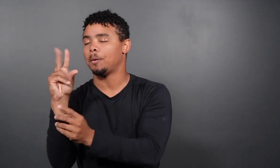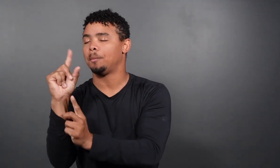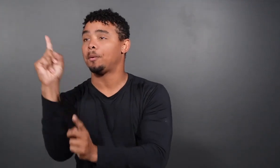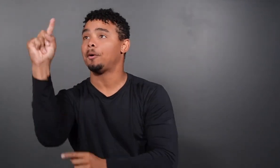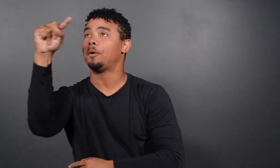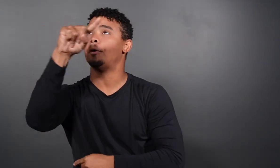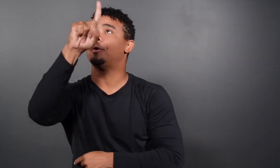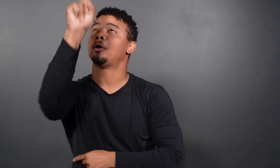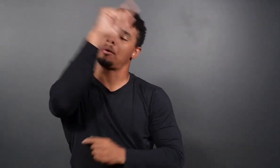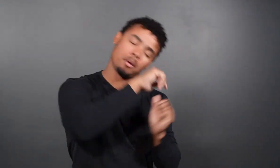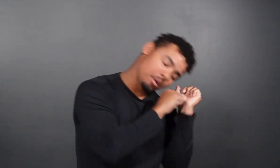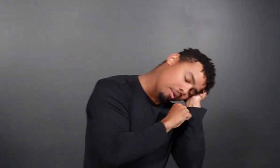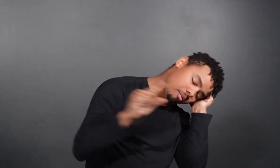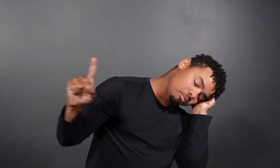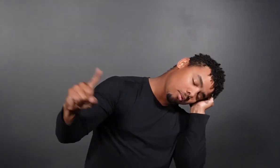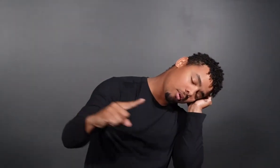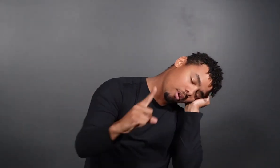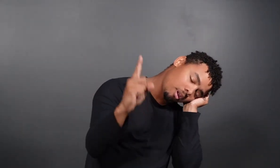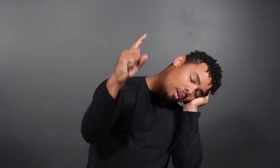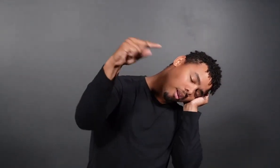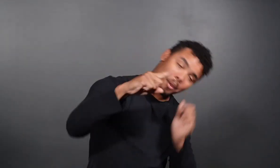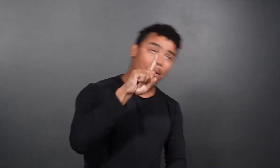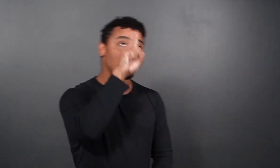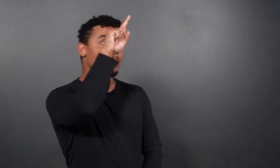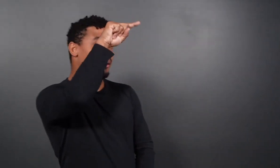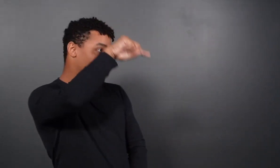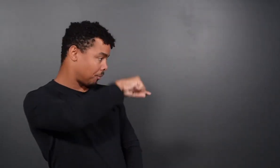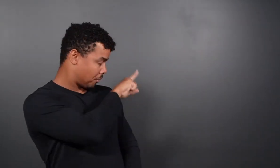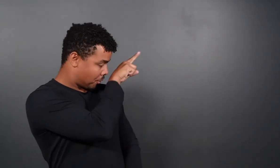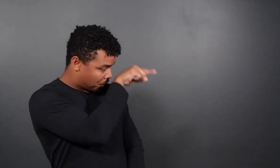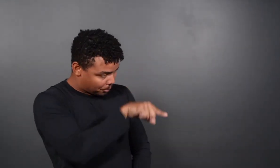one that floats